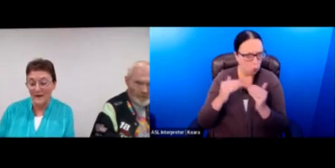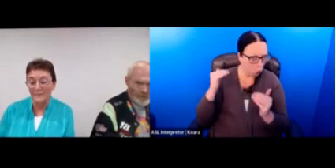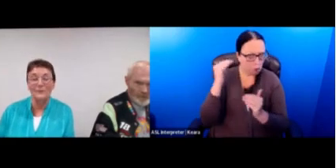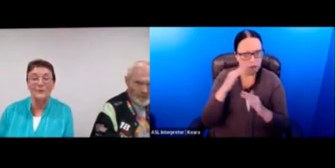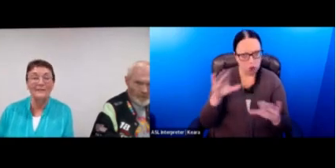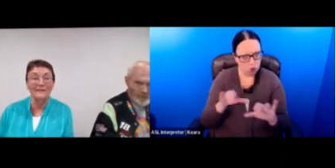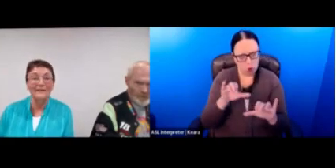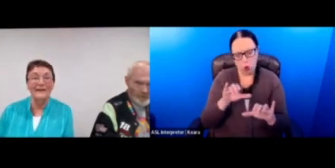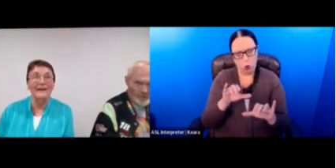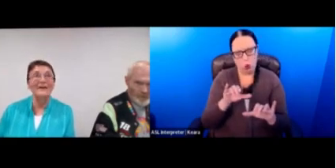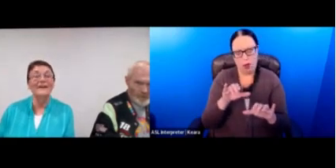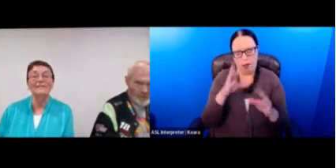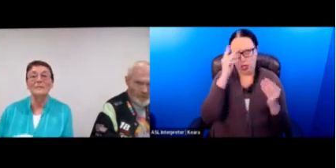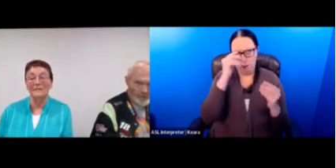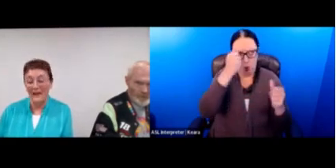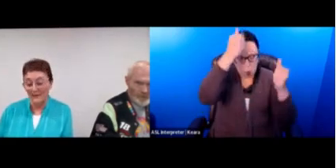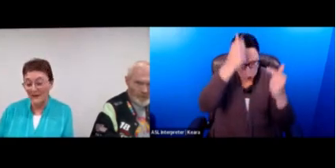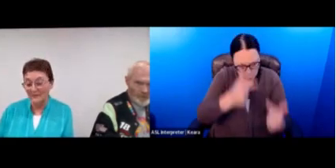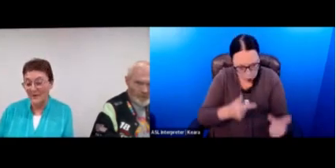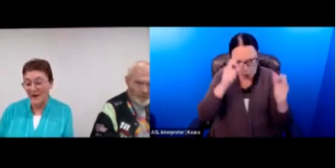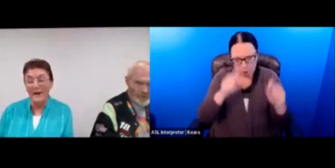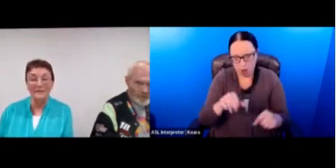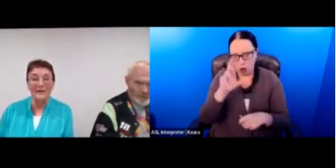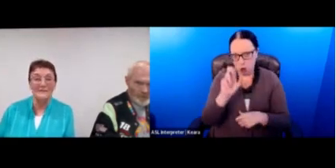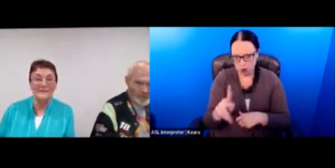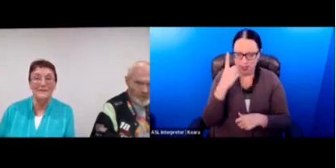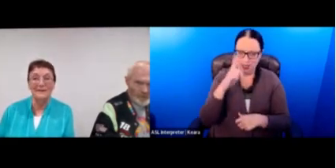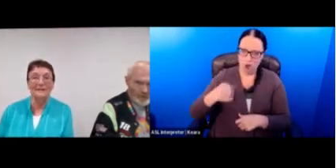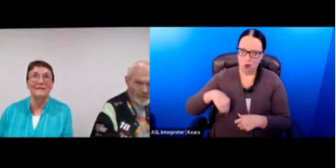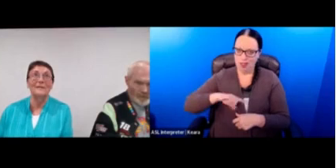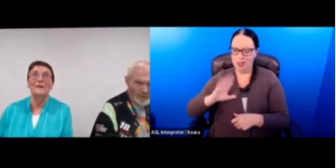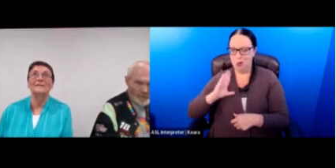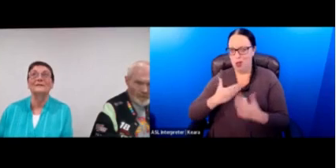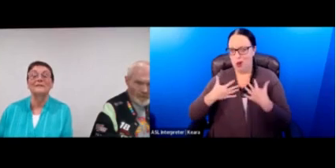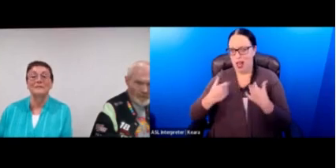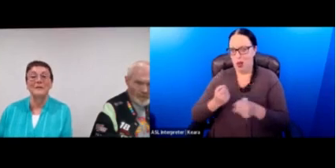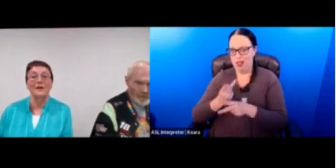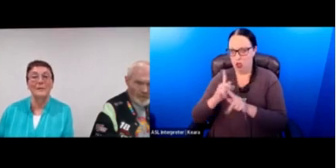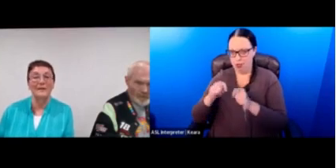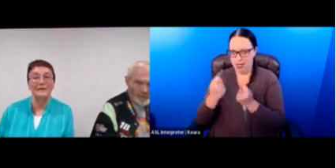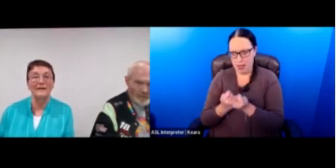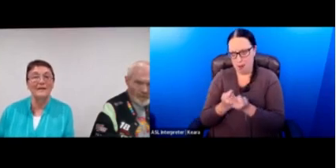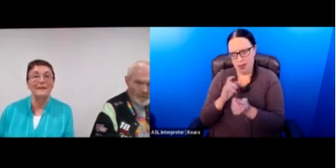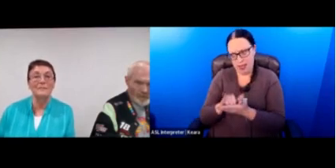possible risk. In our case, it was the health care for our healthcare team. Because, you know, basically, that's what they're all about is keeping